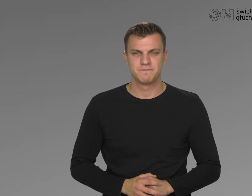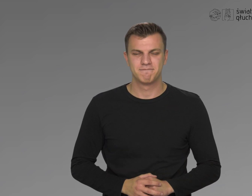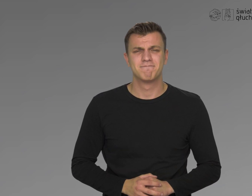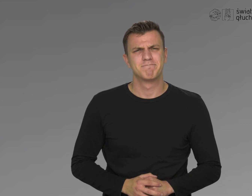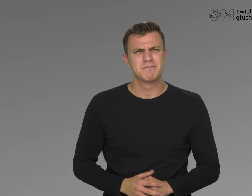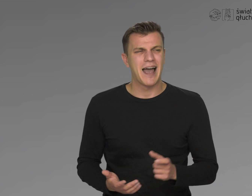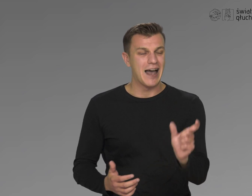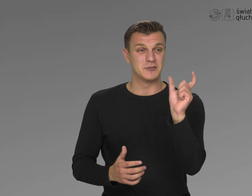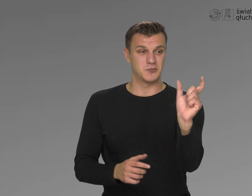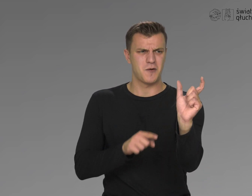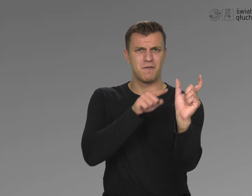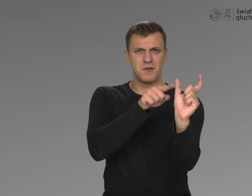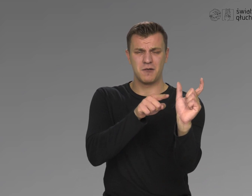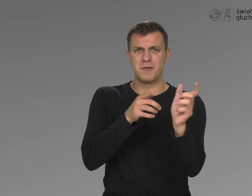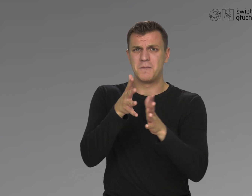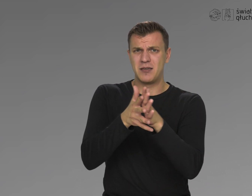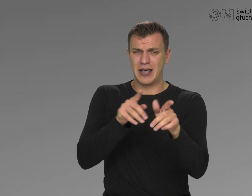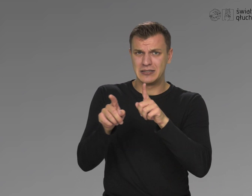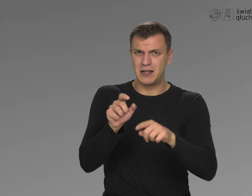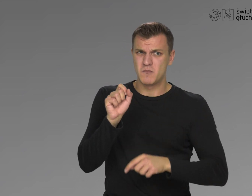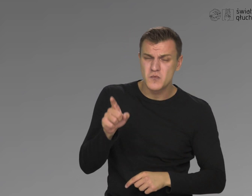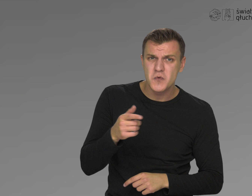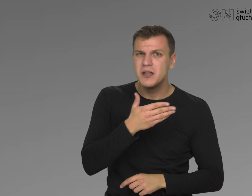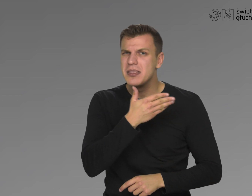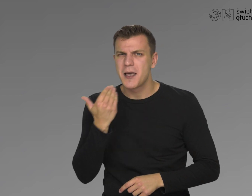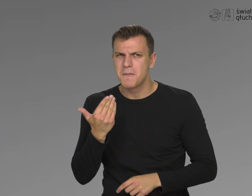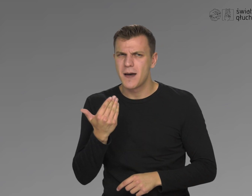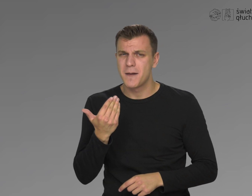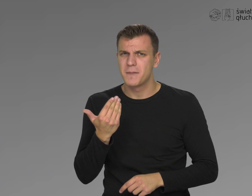If you want to check whether a specific word has a PJM sign or not,